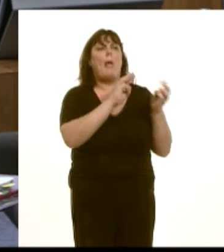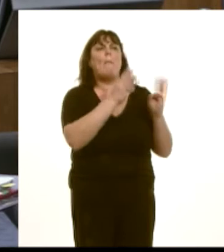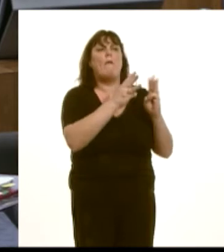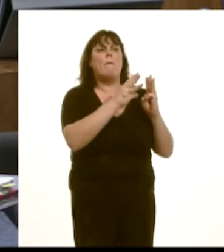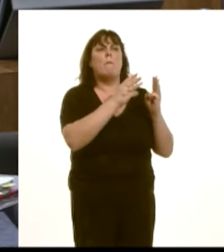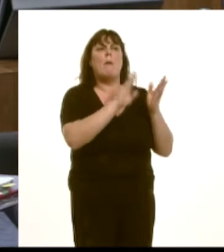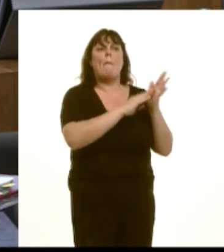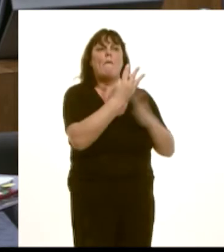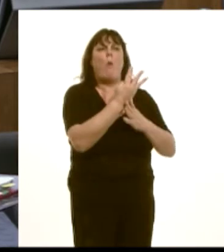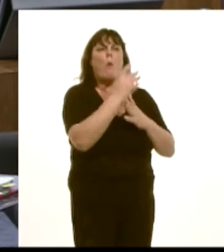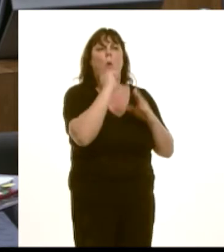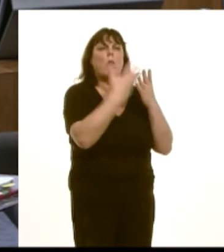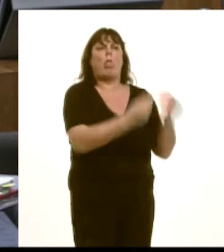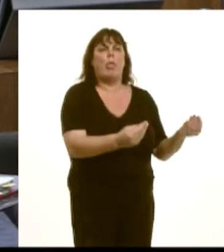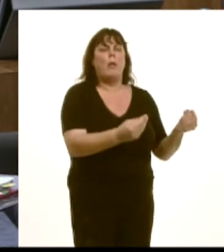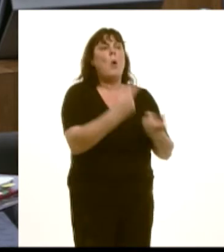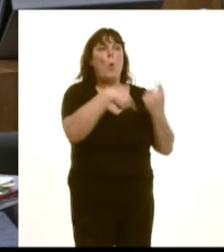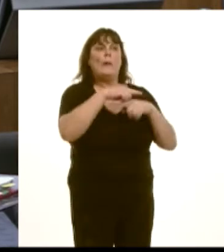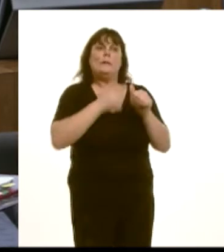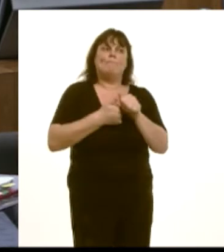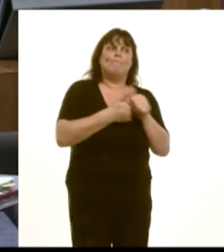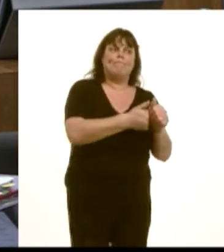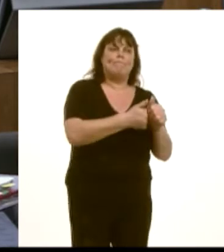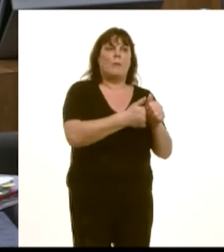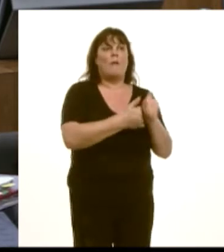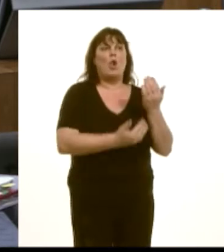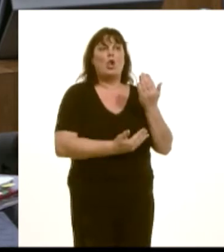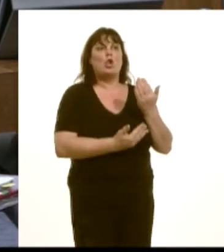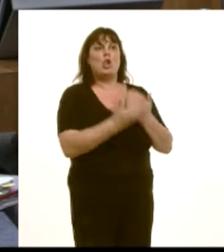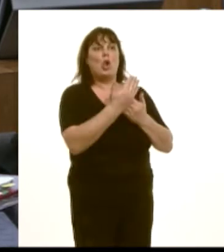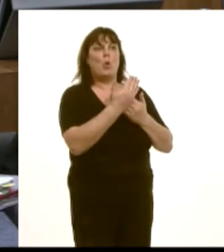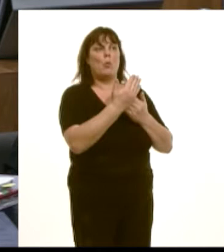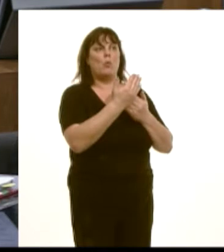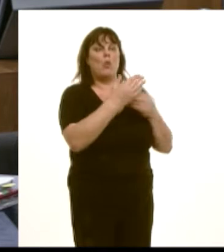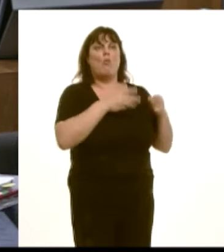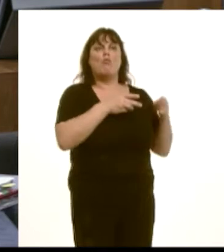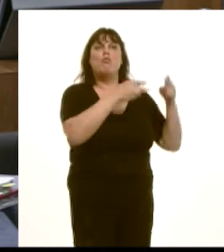and getting to a position where there is support for a relief road will be vital for the economy